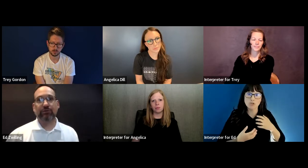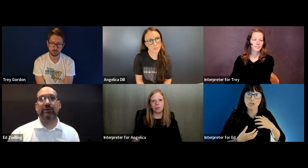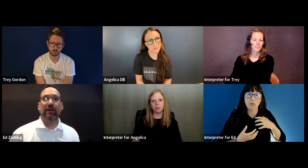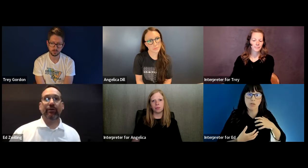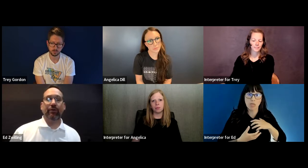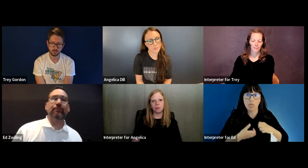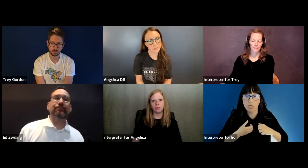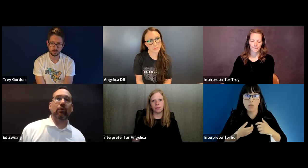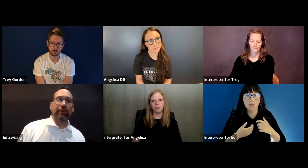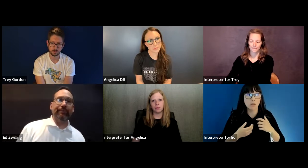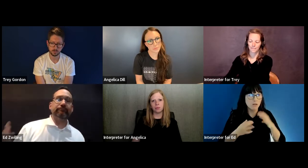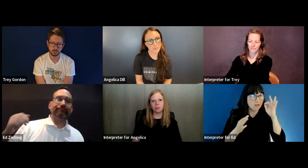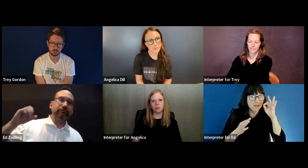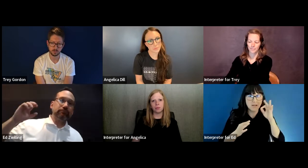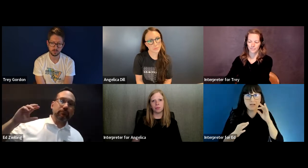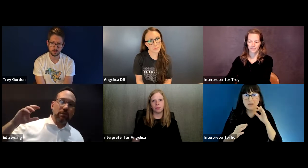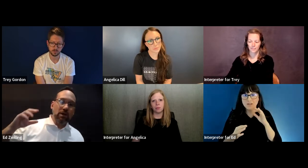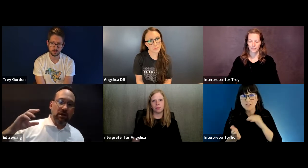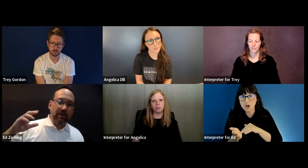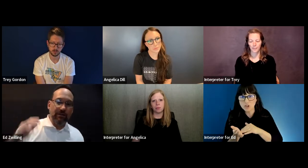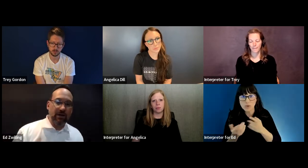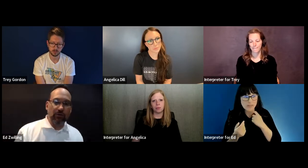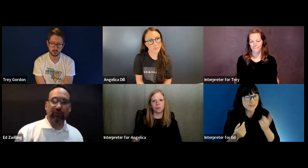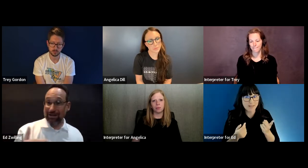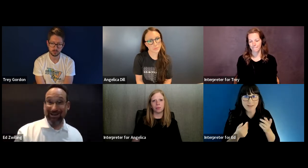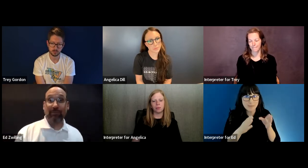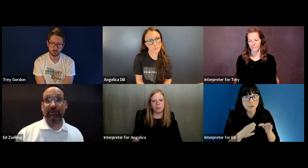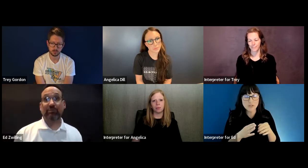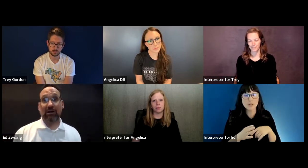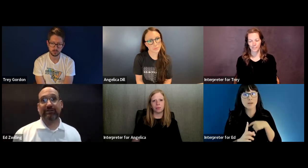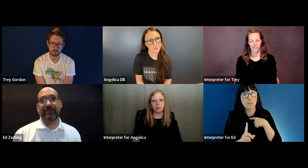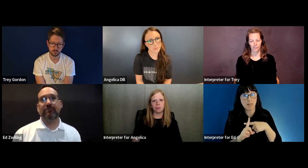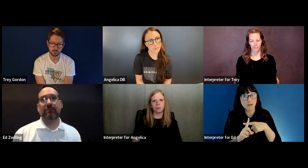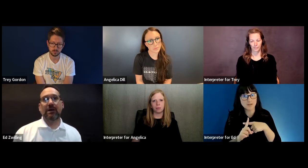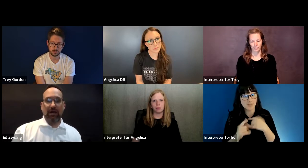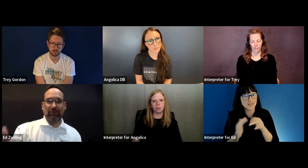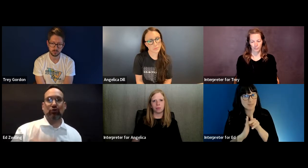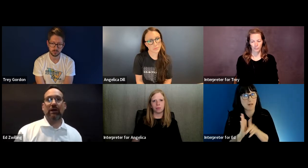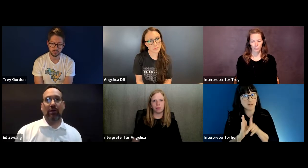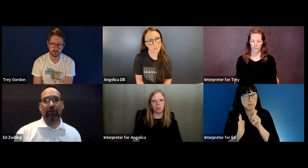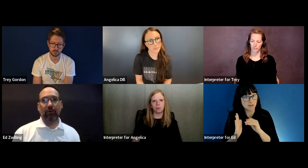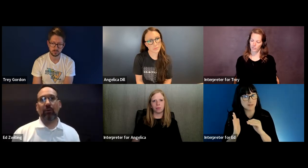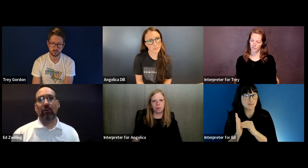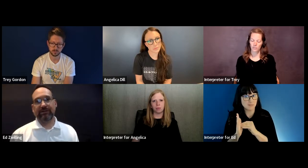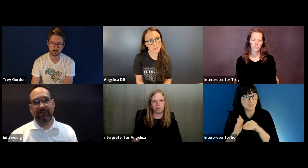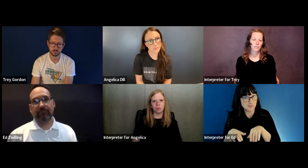were telling her or him that they also adopt this policy and train all their employees in it